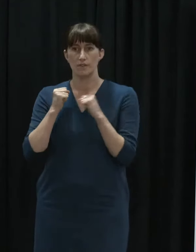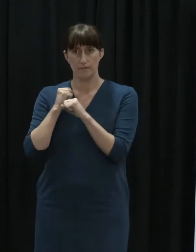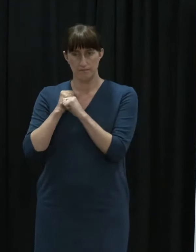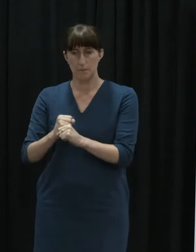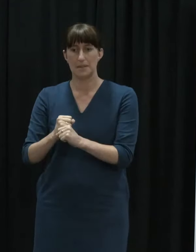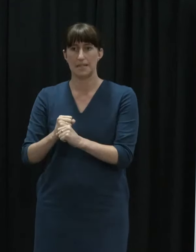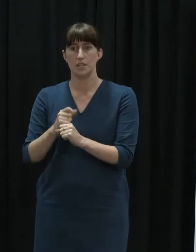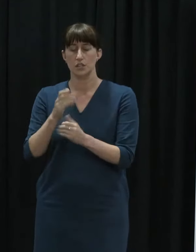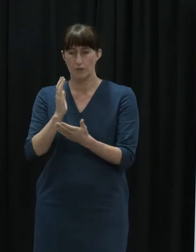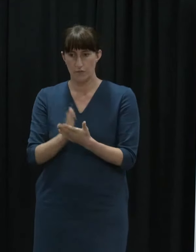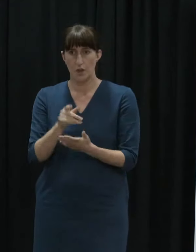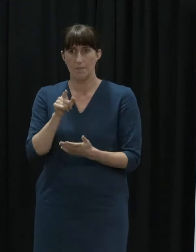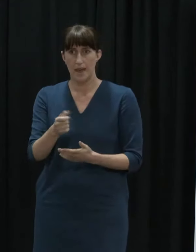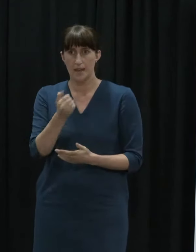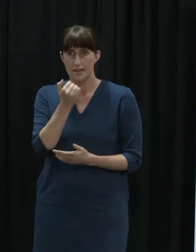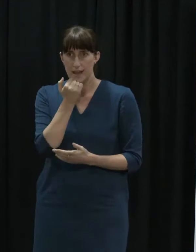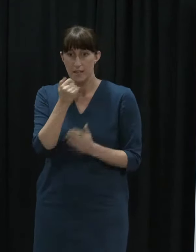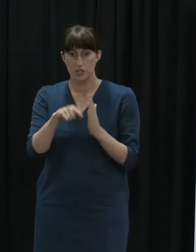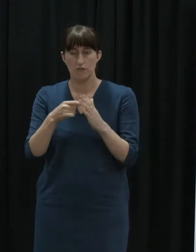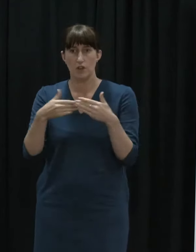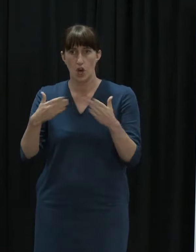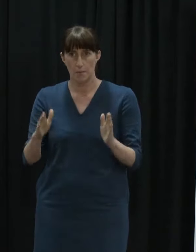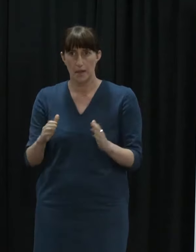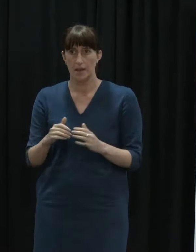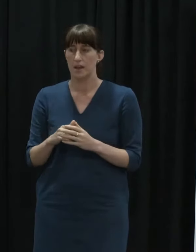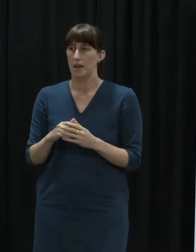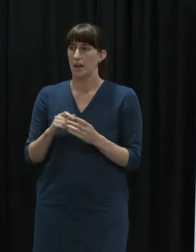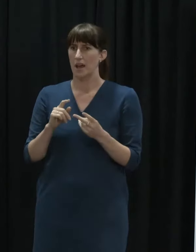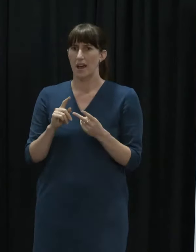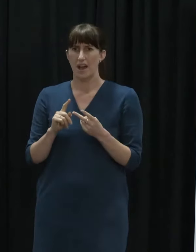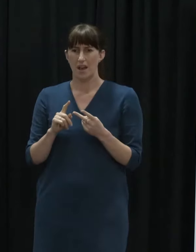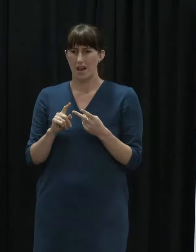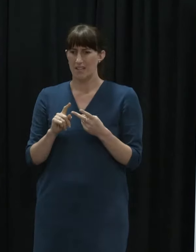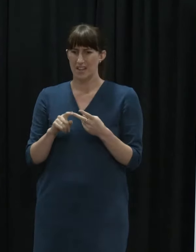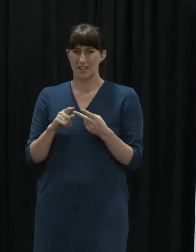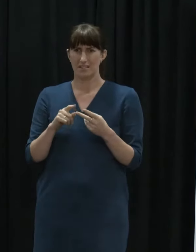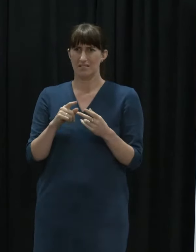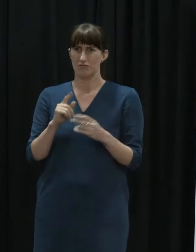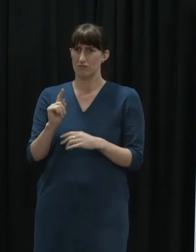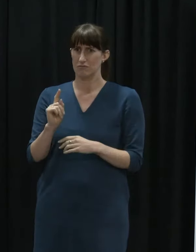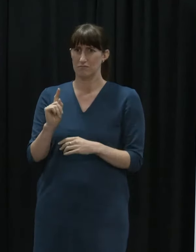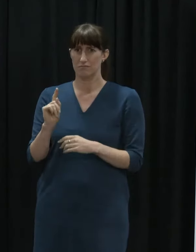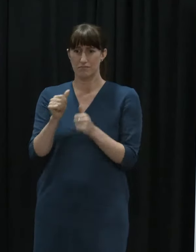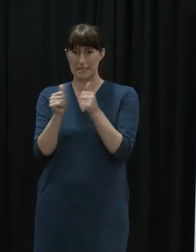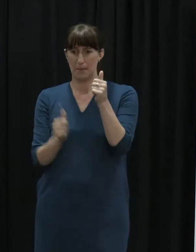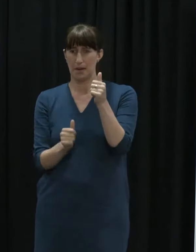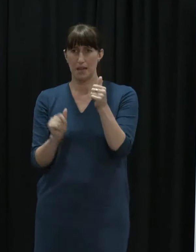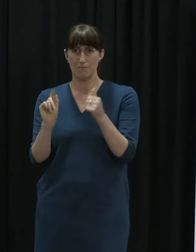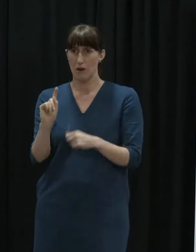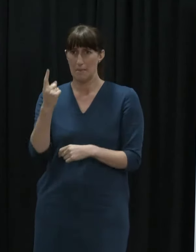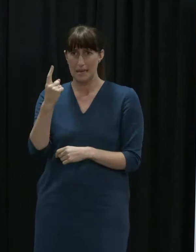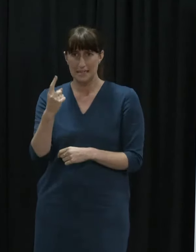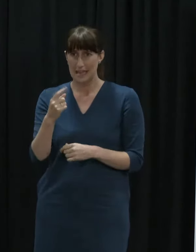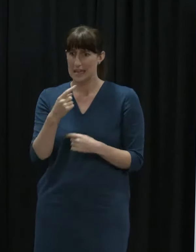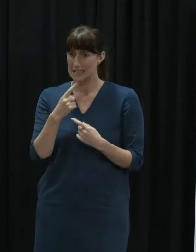Why is it then that is very committed to that day?